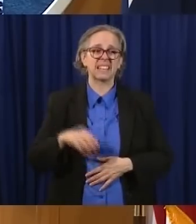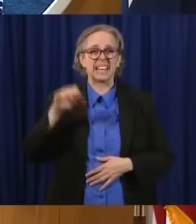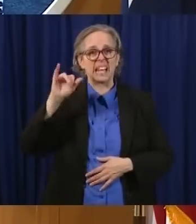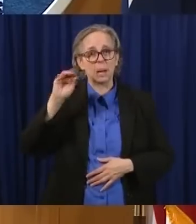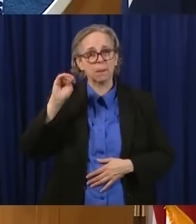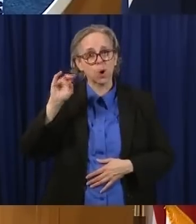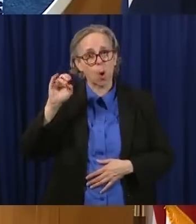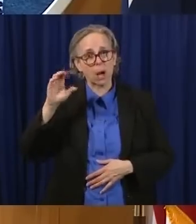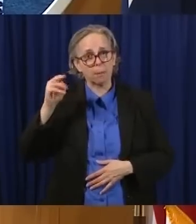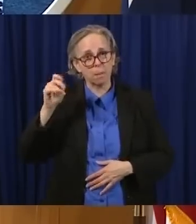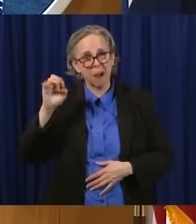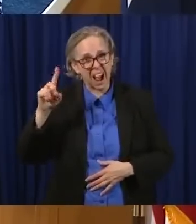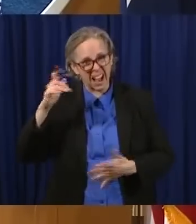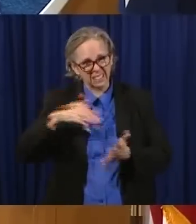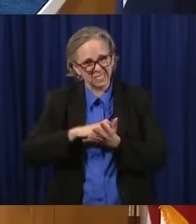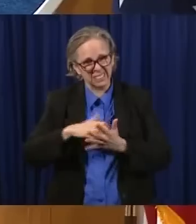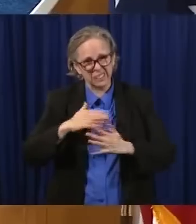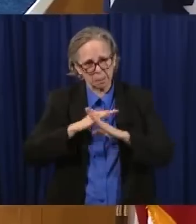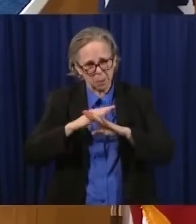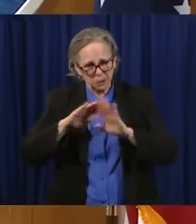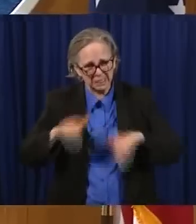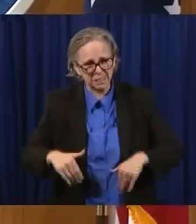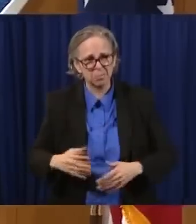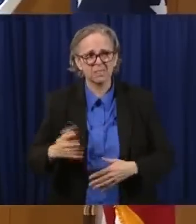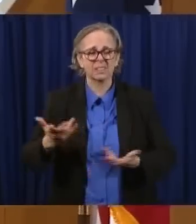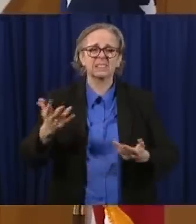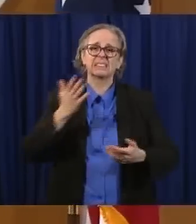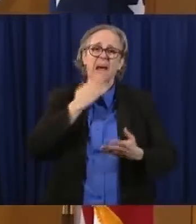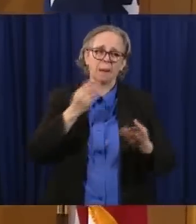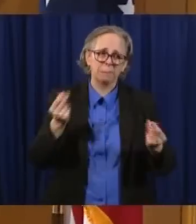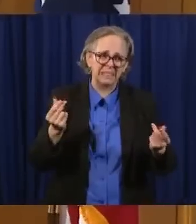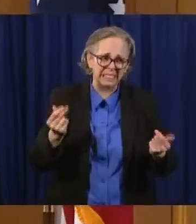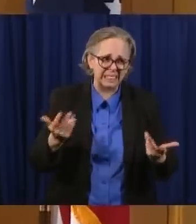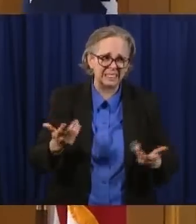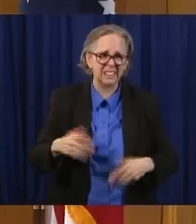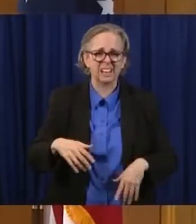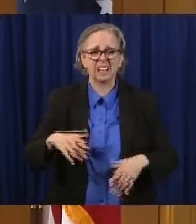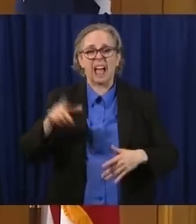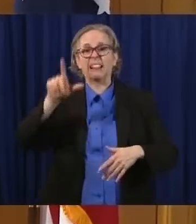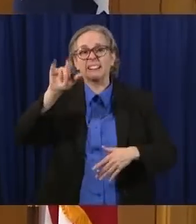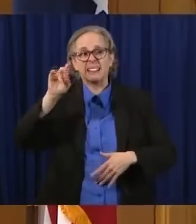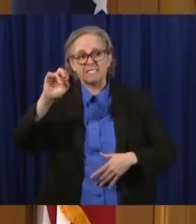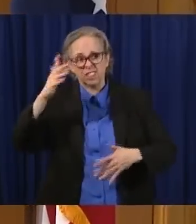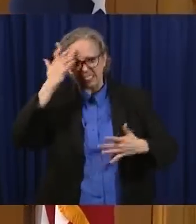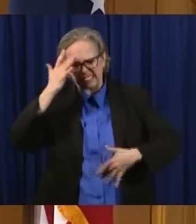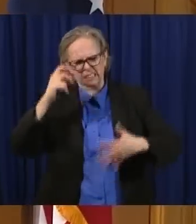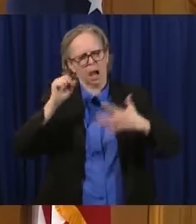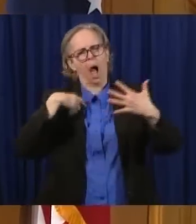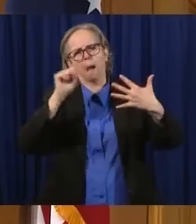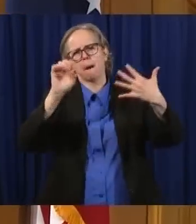CHRONIC LUNG DISEASE, ASTHMA, HEART DISEASE, LIVER DISEASE, CHRONIC KIDNEY DISEASE,